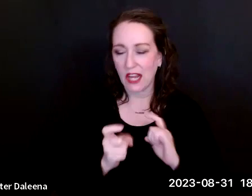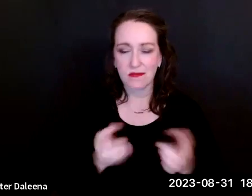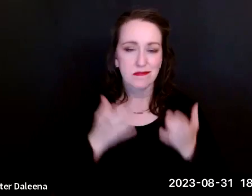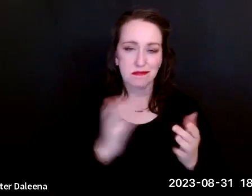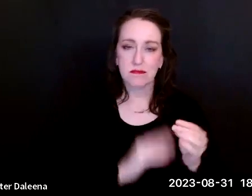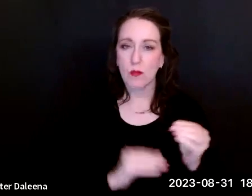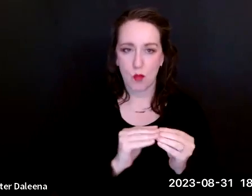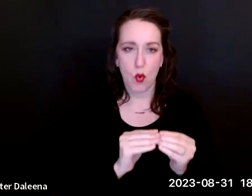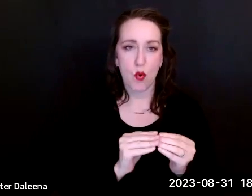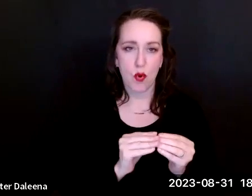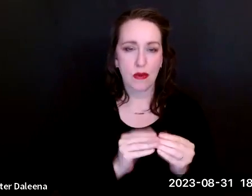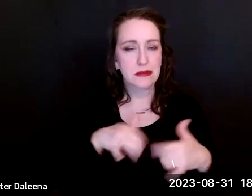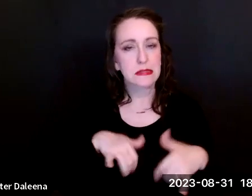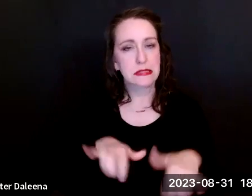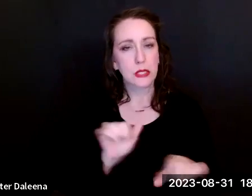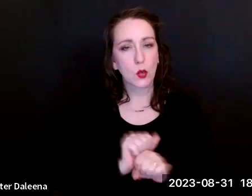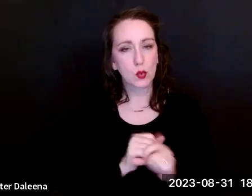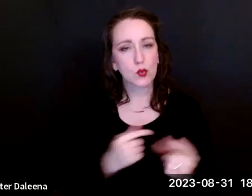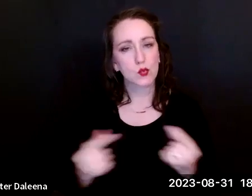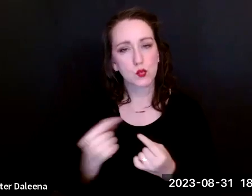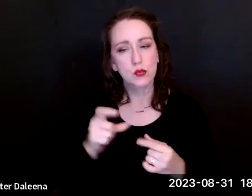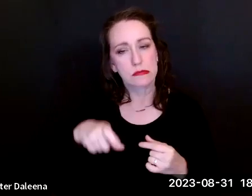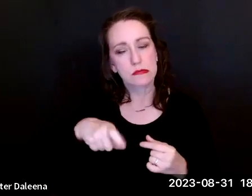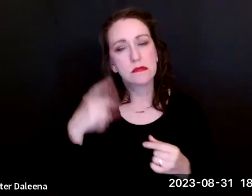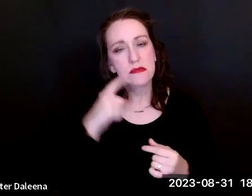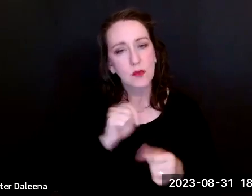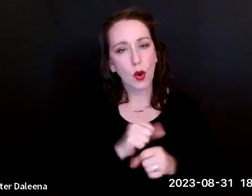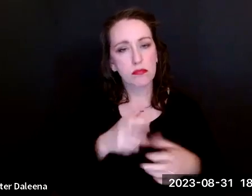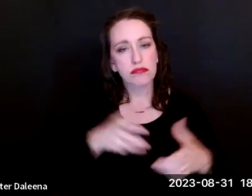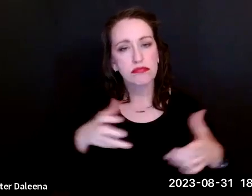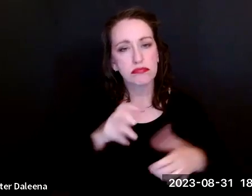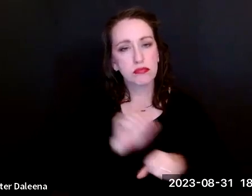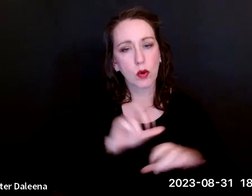but there is still work to do to increase the workforce and improve the credentialing process